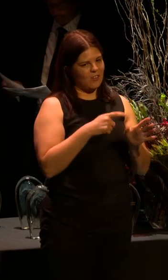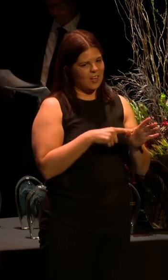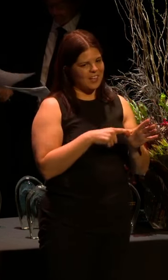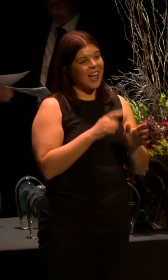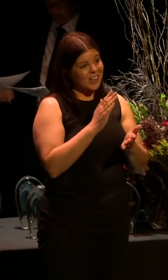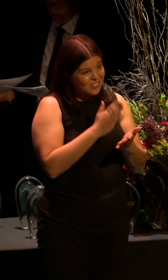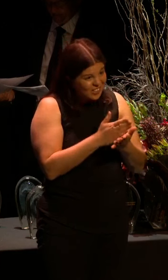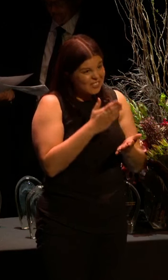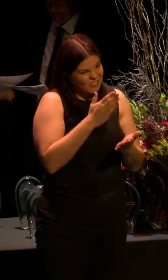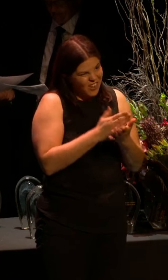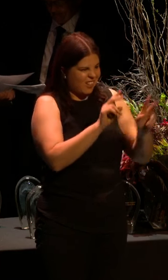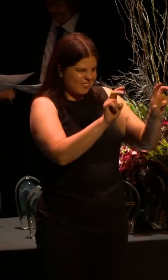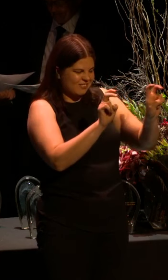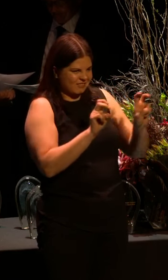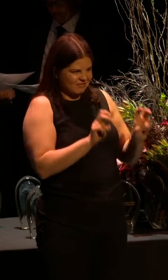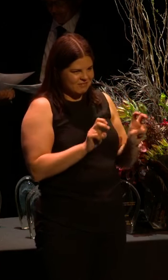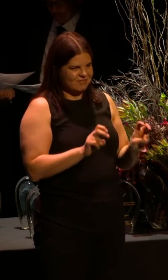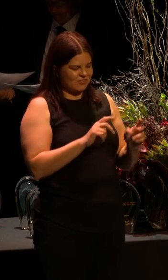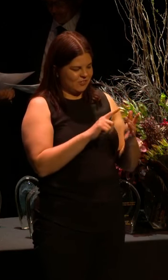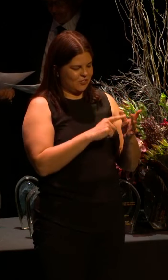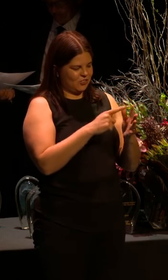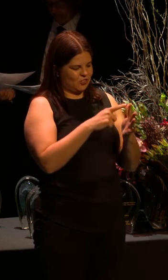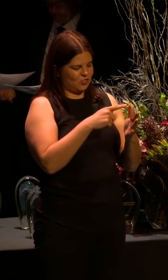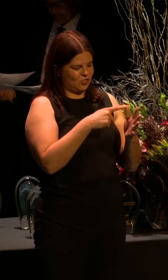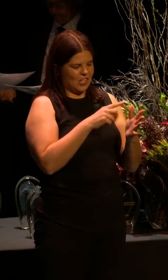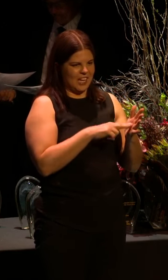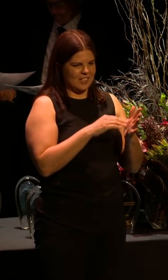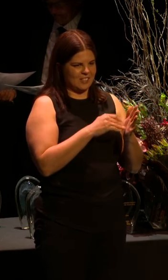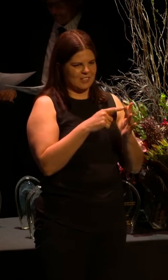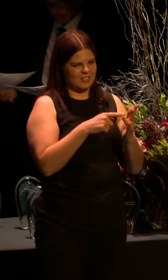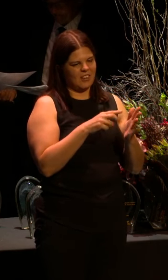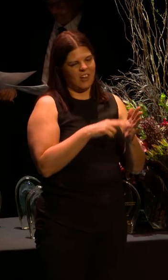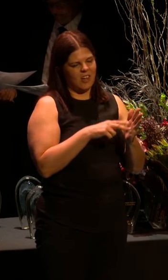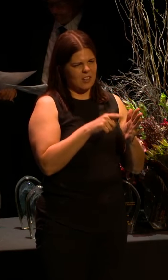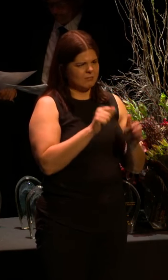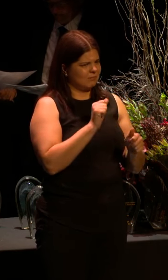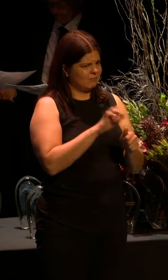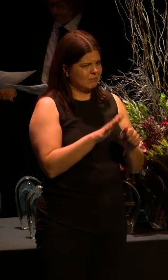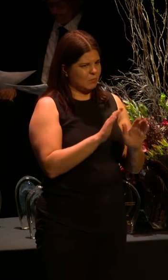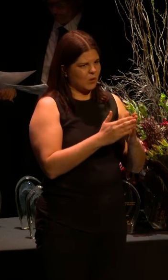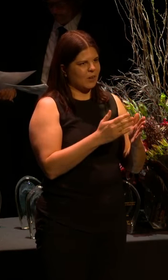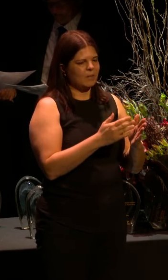They are terrific books and I highly recommend them for readers aged three to seven.